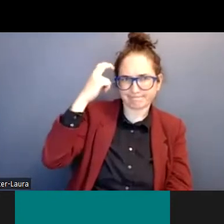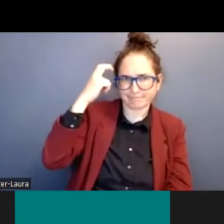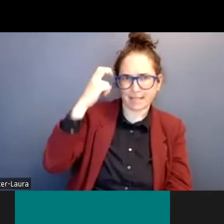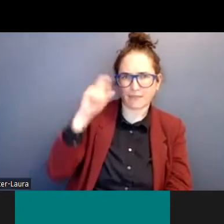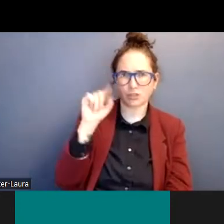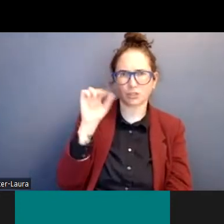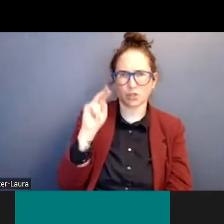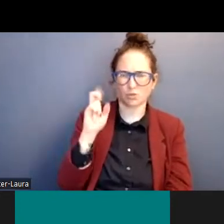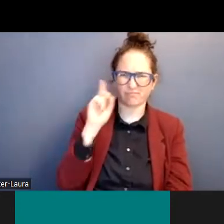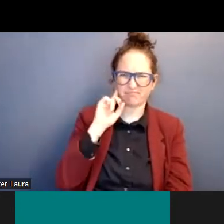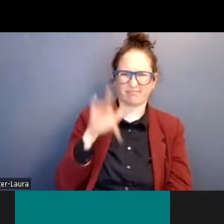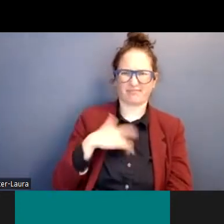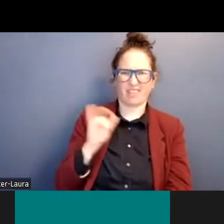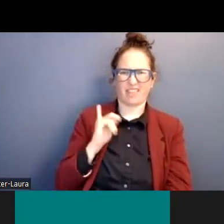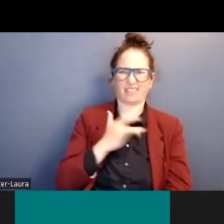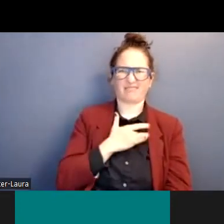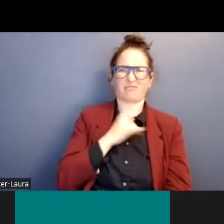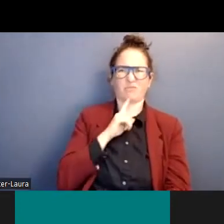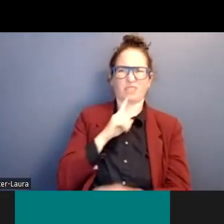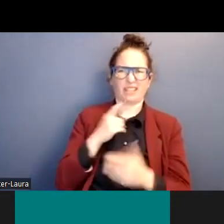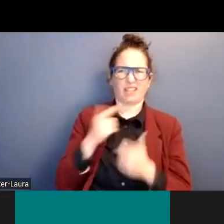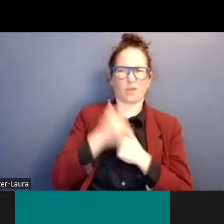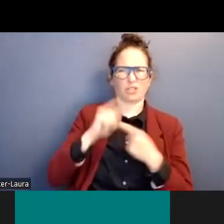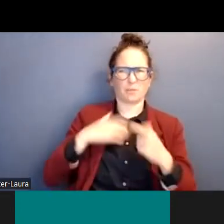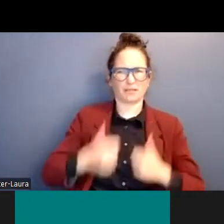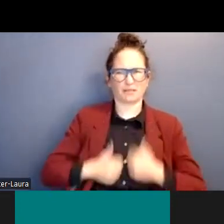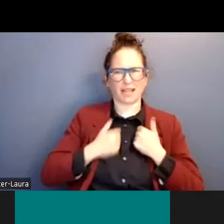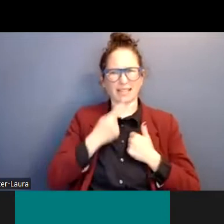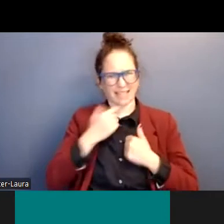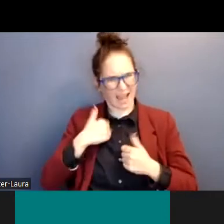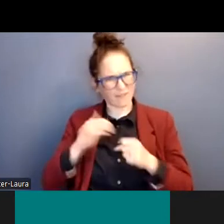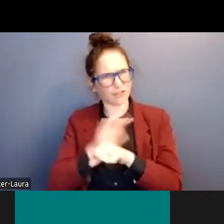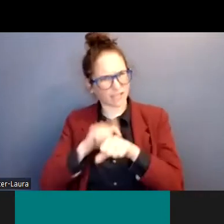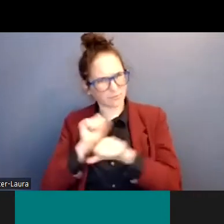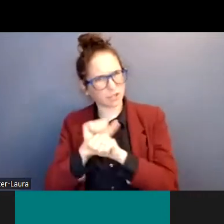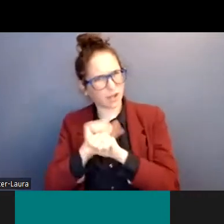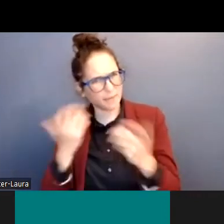I blurted out, I have a full time job. I felt guilty for resorting to that. But the